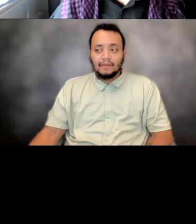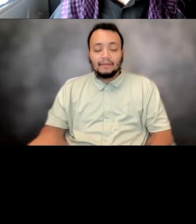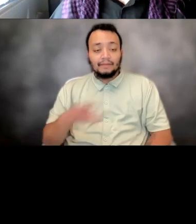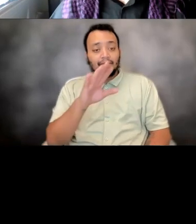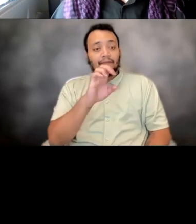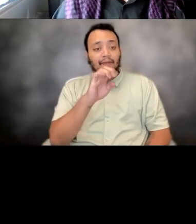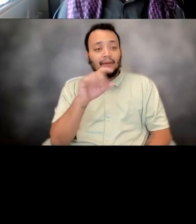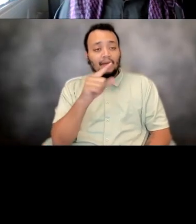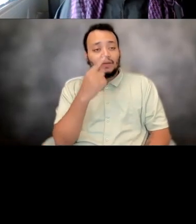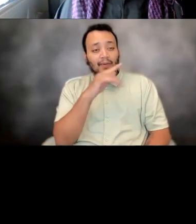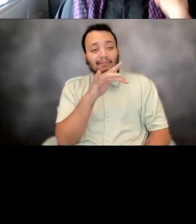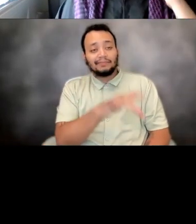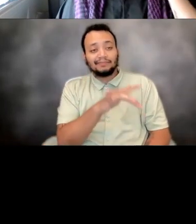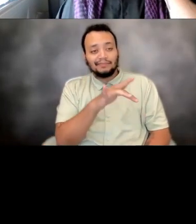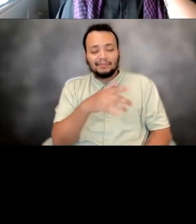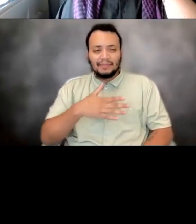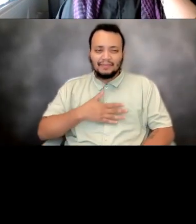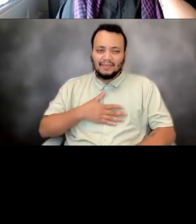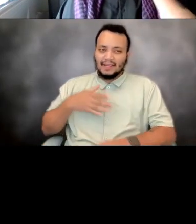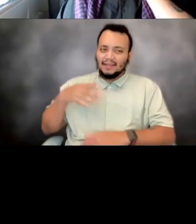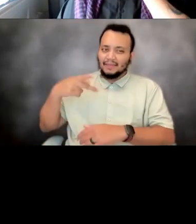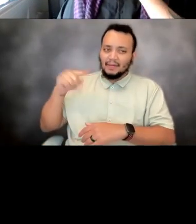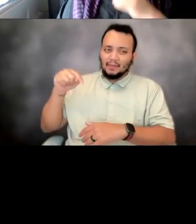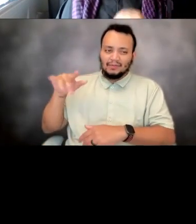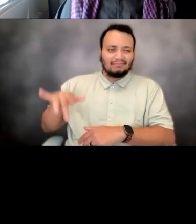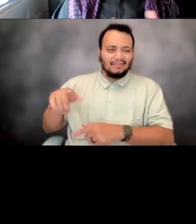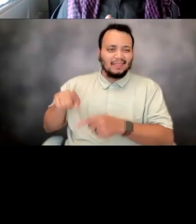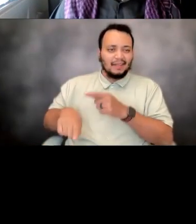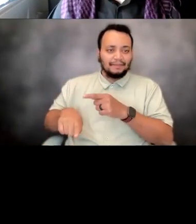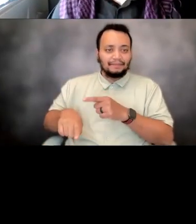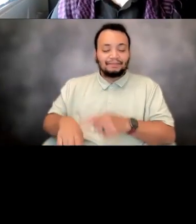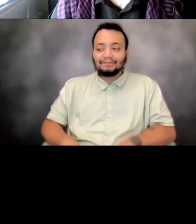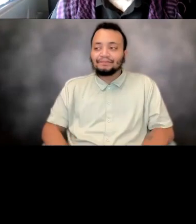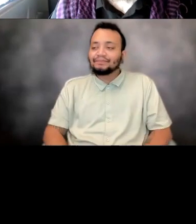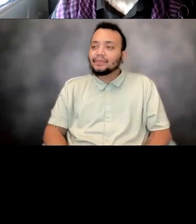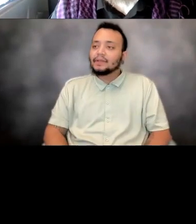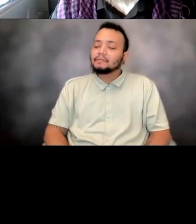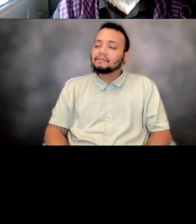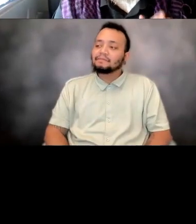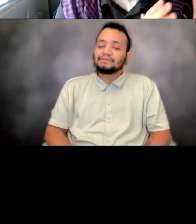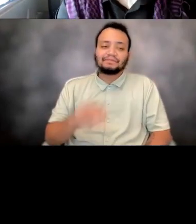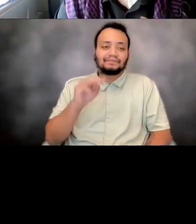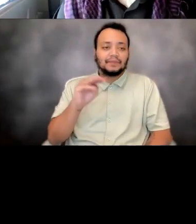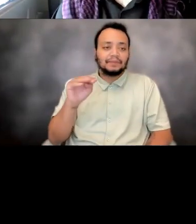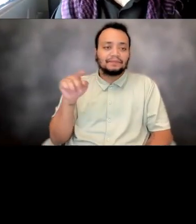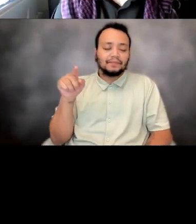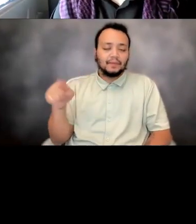I've got a lot of lag. So one of the things that was really profound for me in all of these sessions,